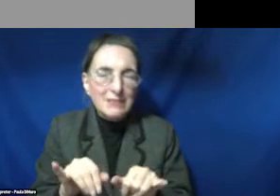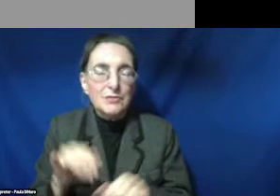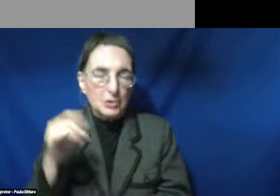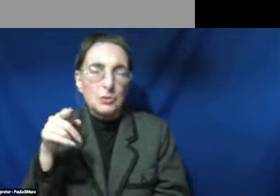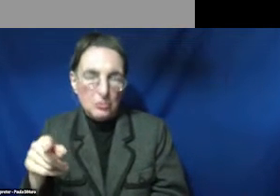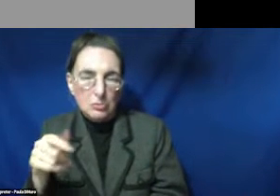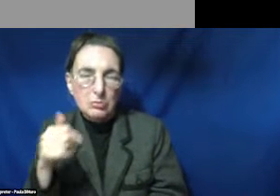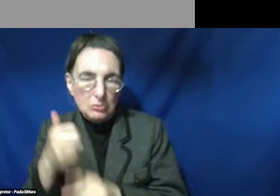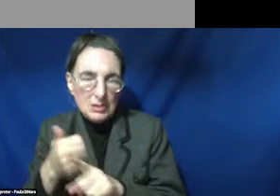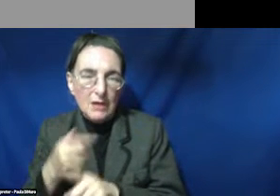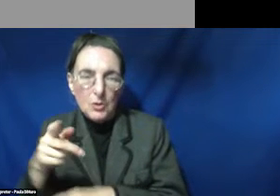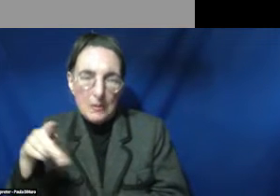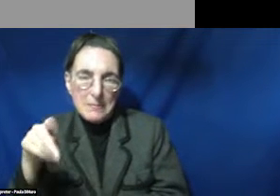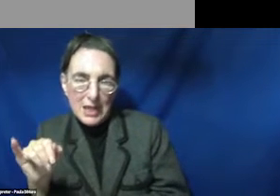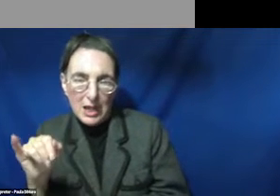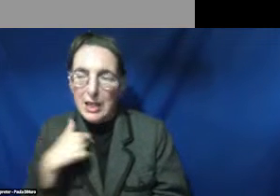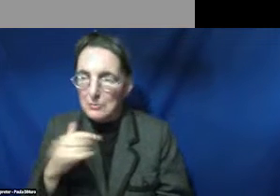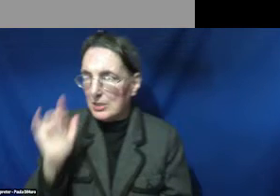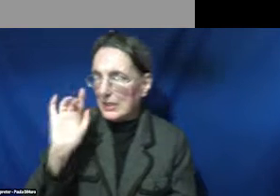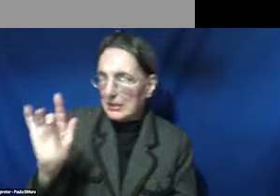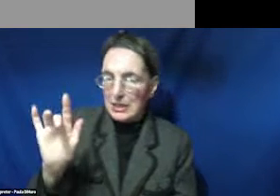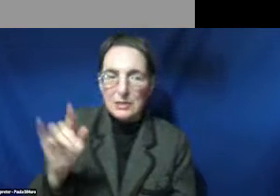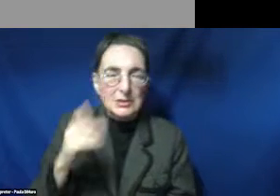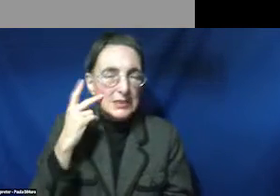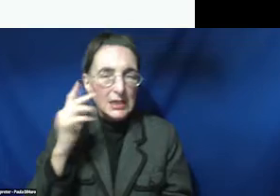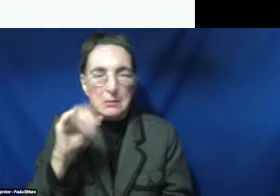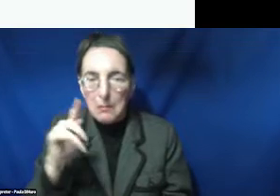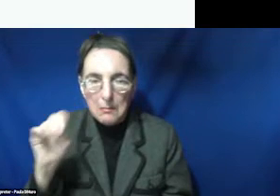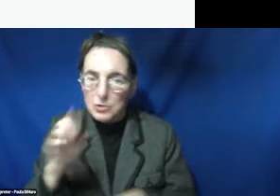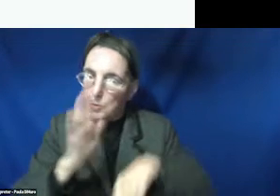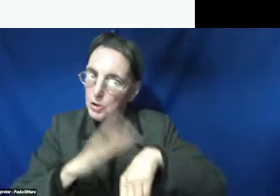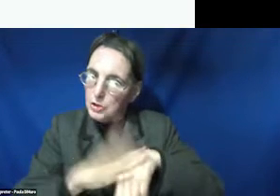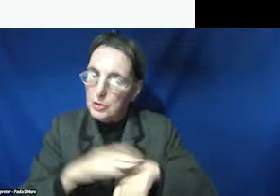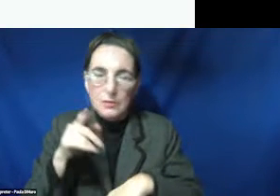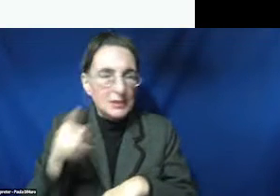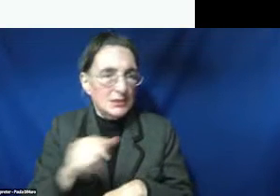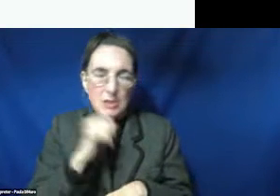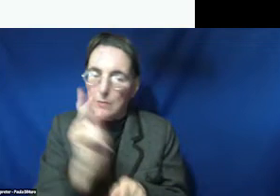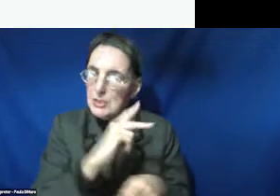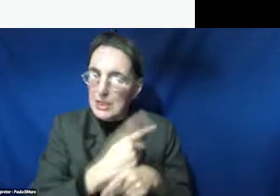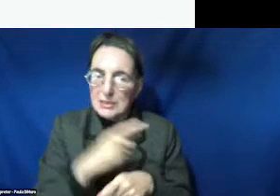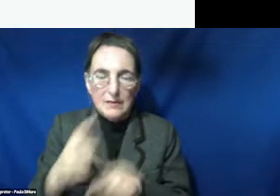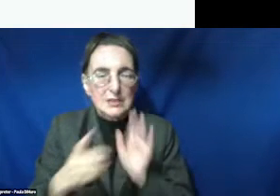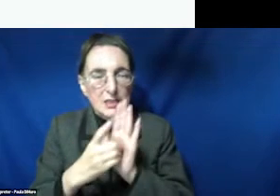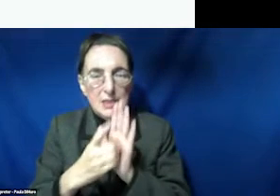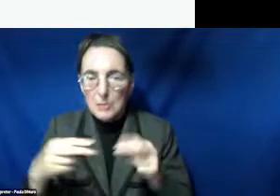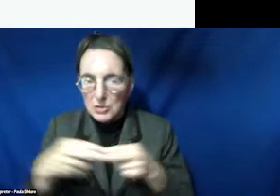And you see a modal that warns you that you're going to a demo site. This is not production. And this is what it looks like.